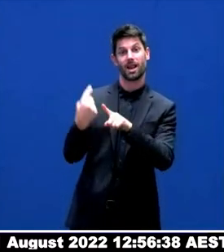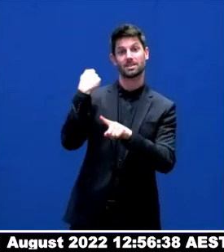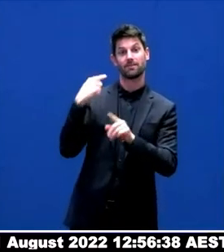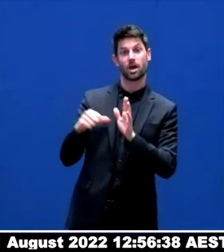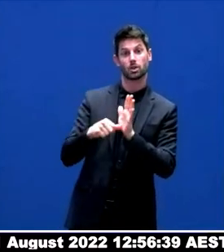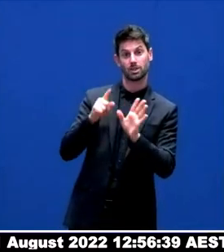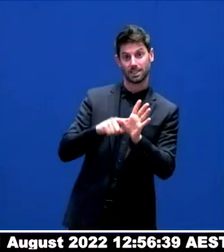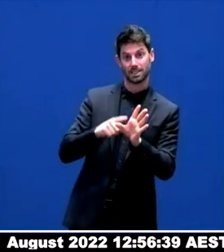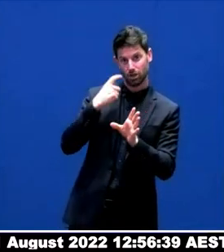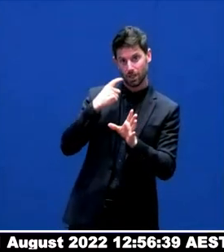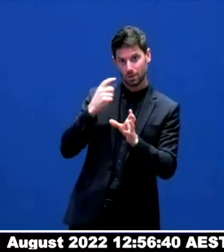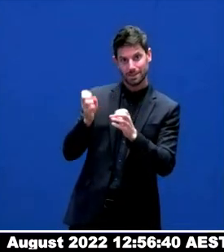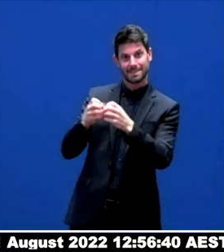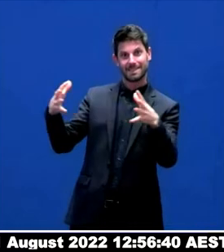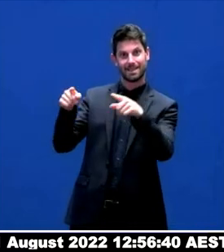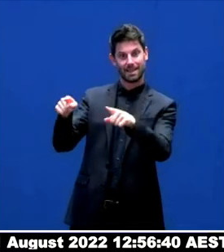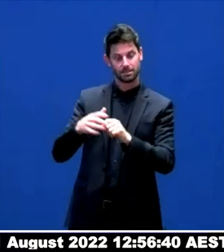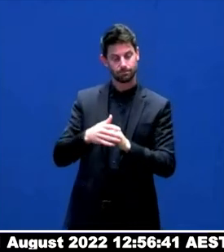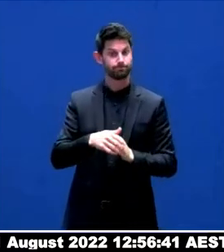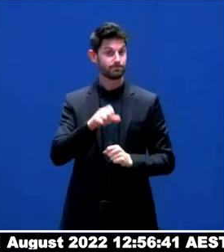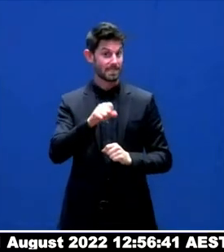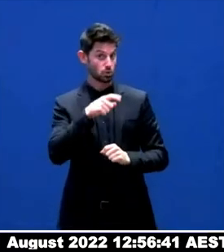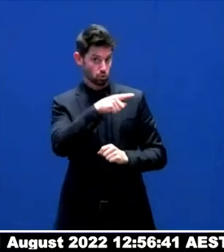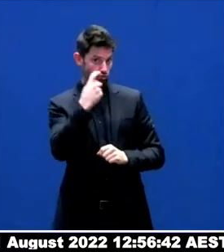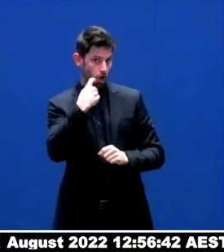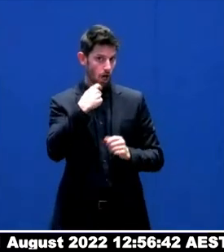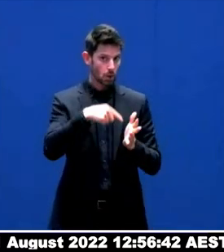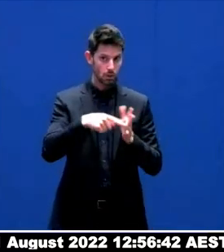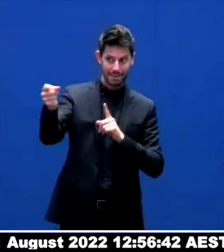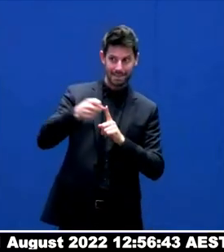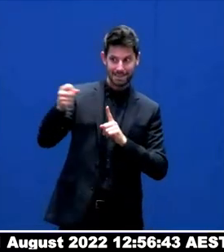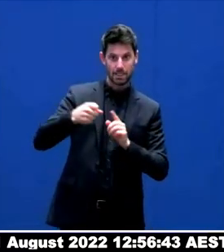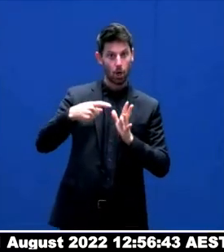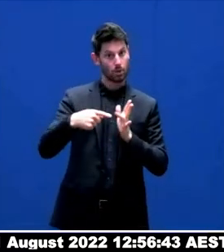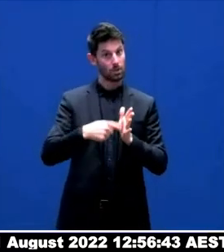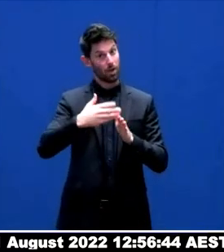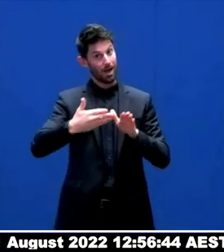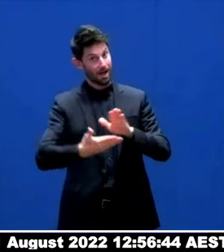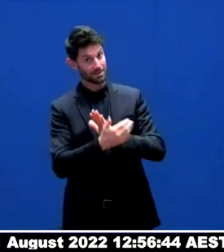I understand that. That's an attempt to overcome the shortage of OTs, but my question